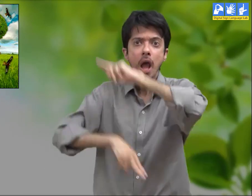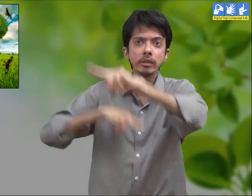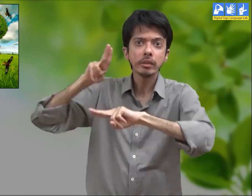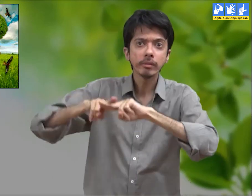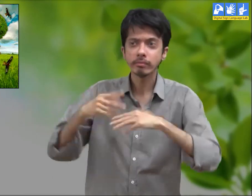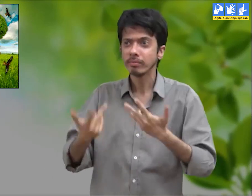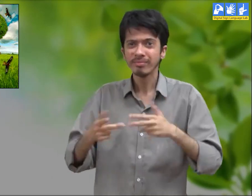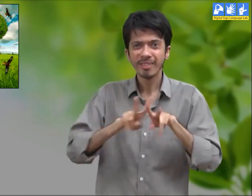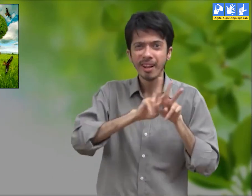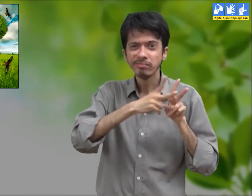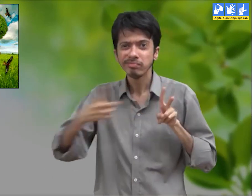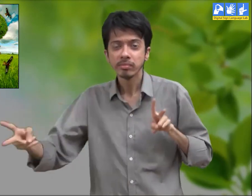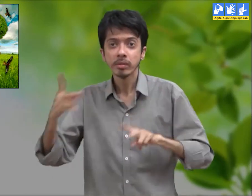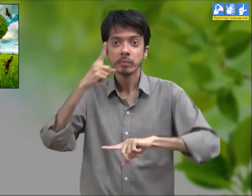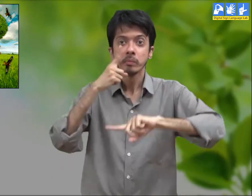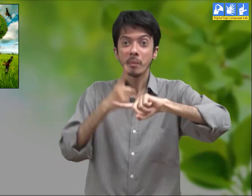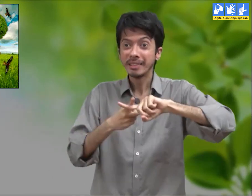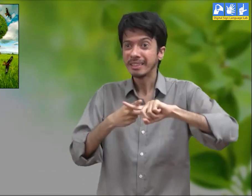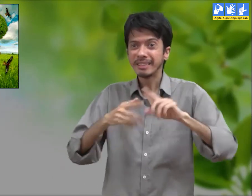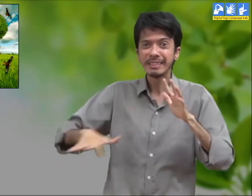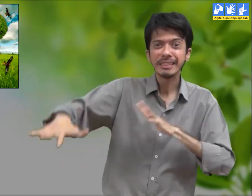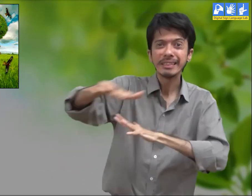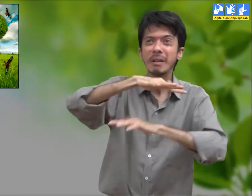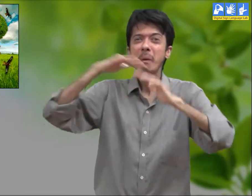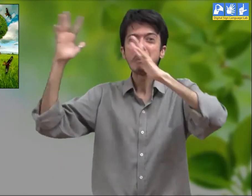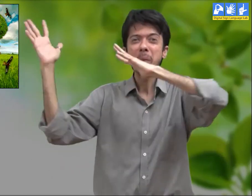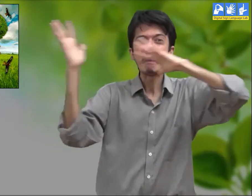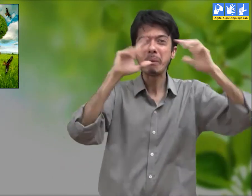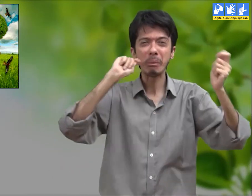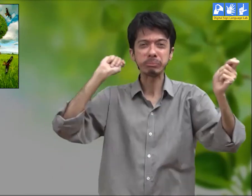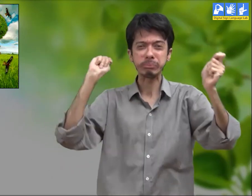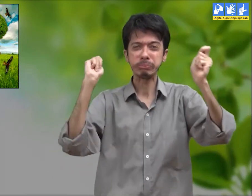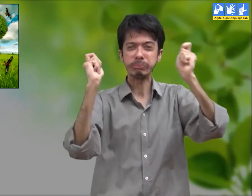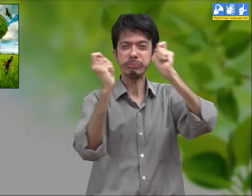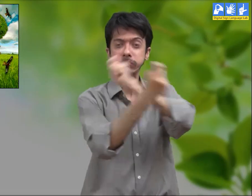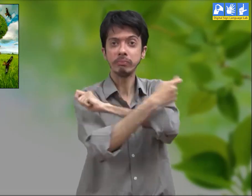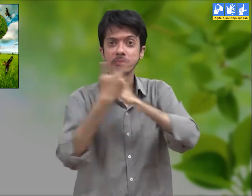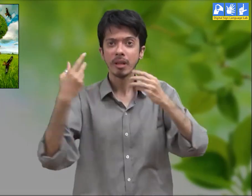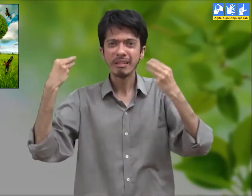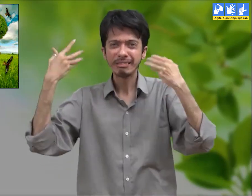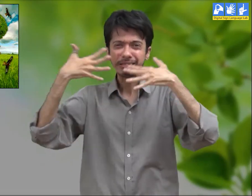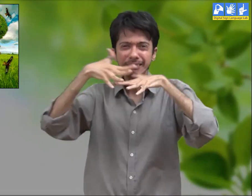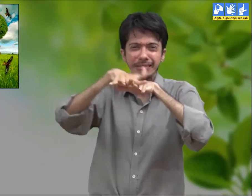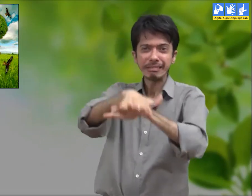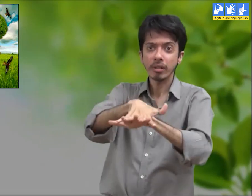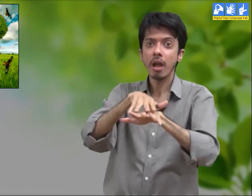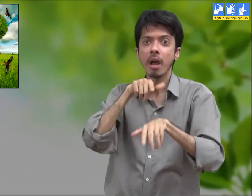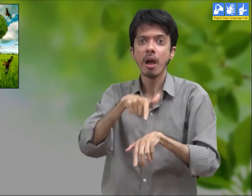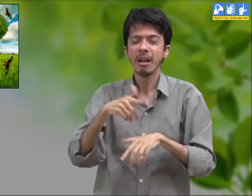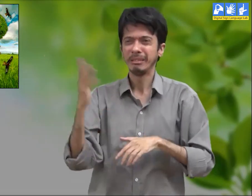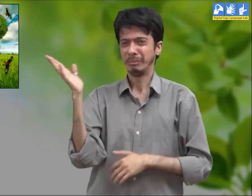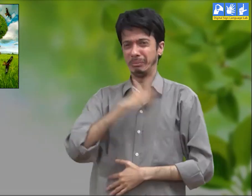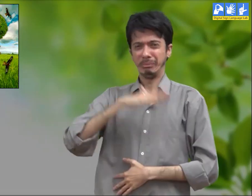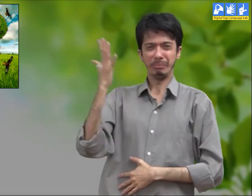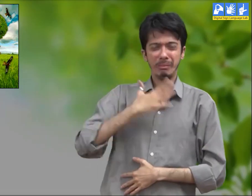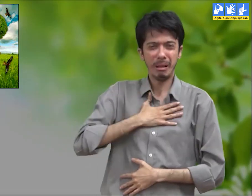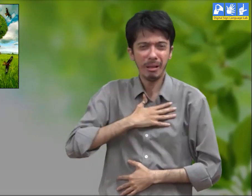building of more factories etc. This is changing the quality of air and polluting it.